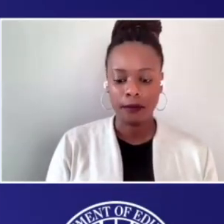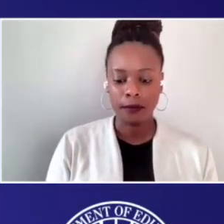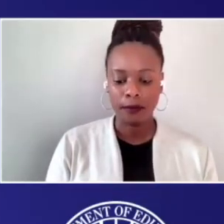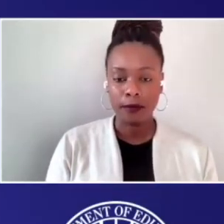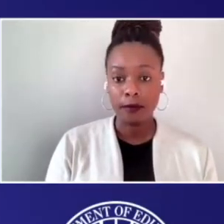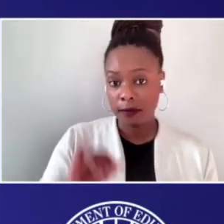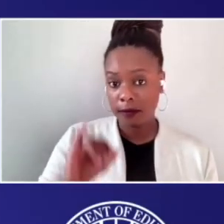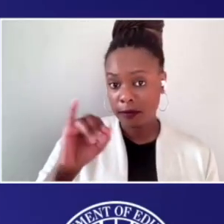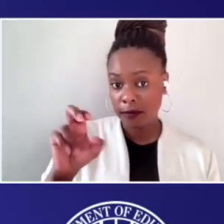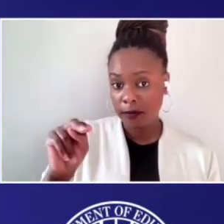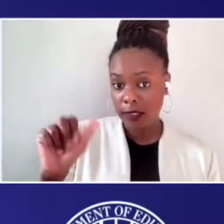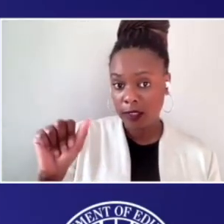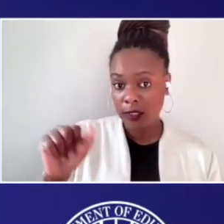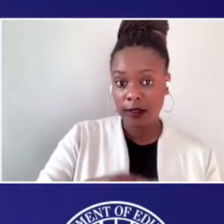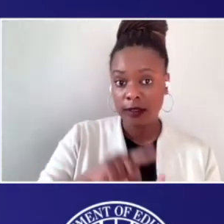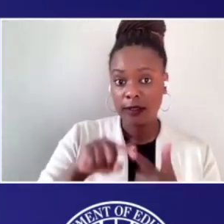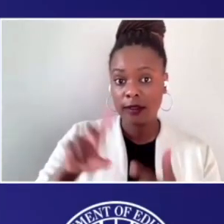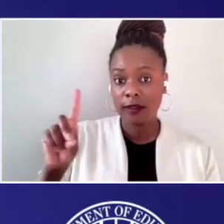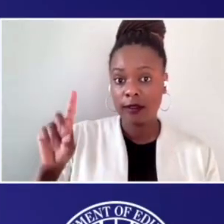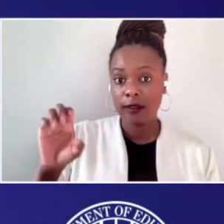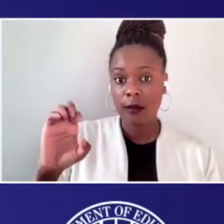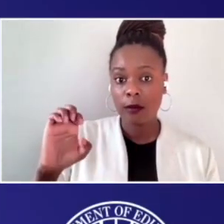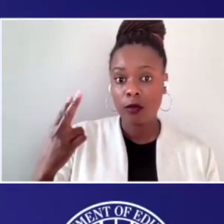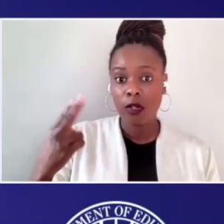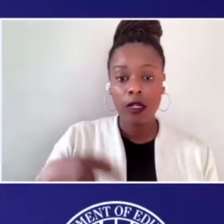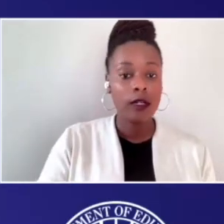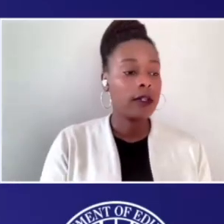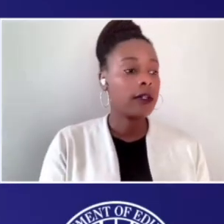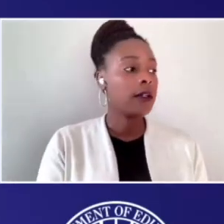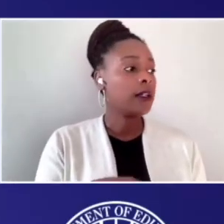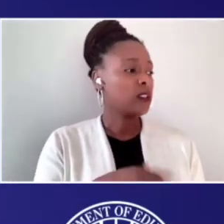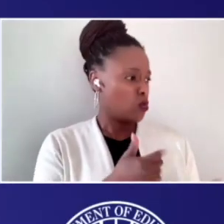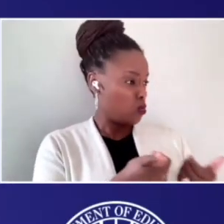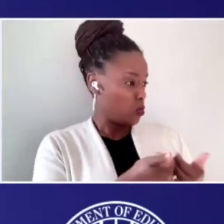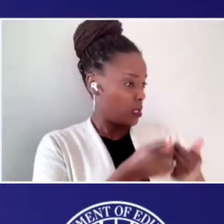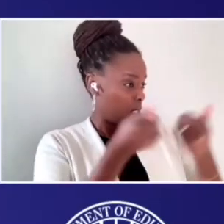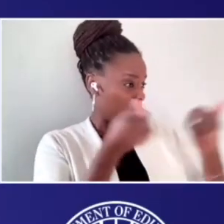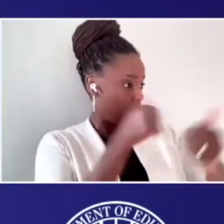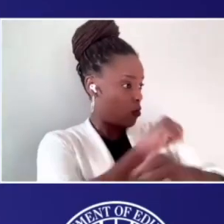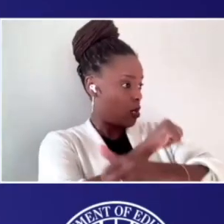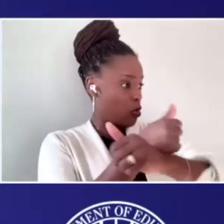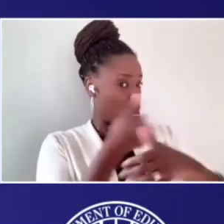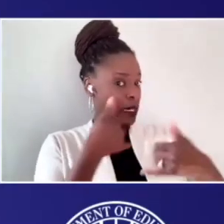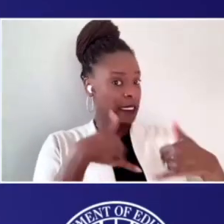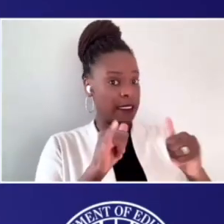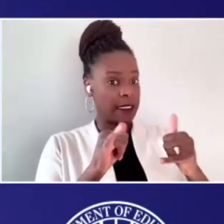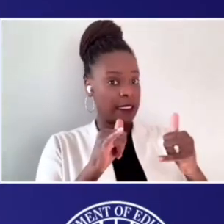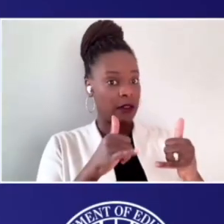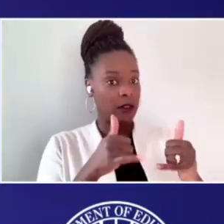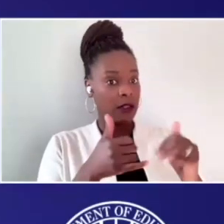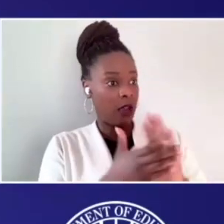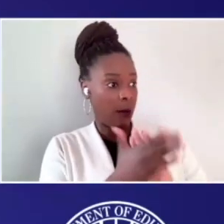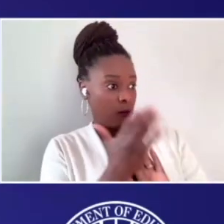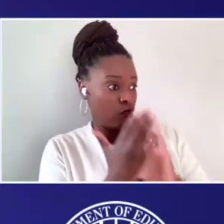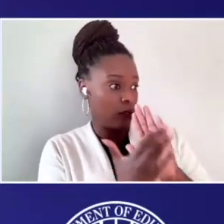Jenna, and then Deborah. So the separate authority still exists and is in -- is operational or it's going to go